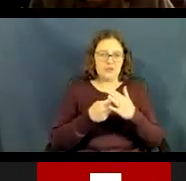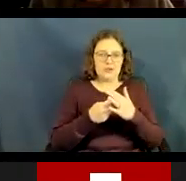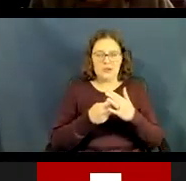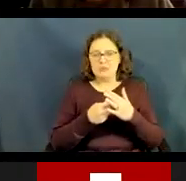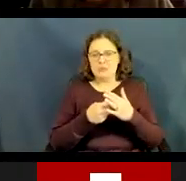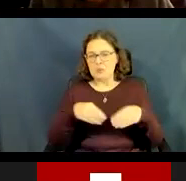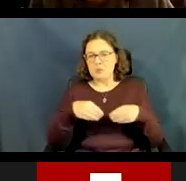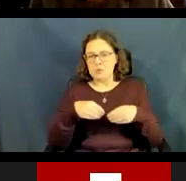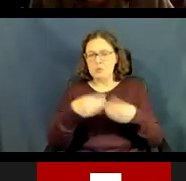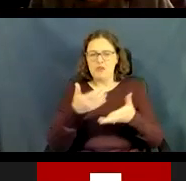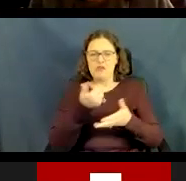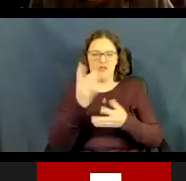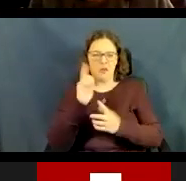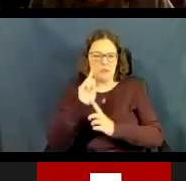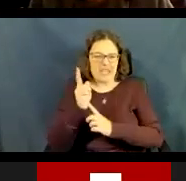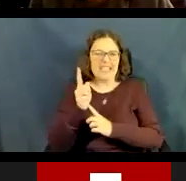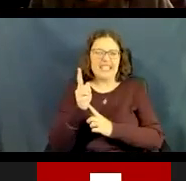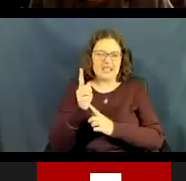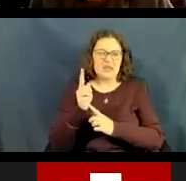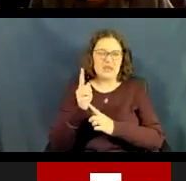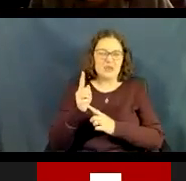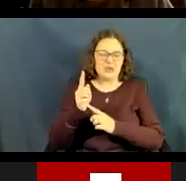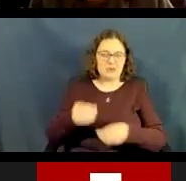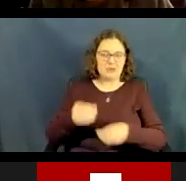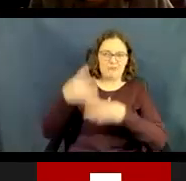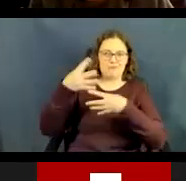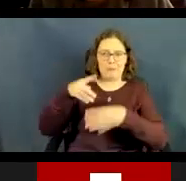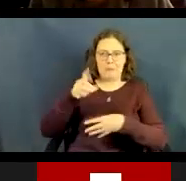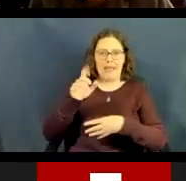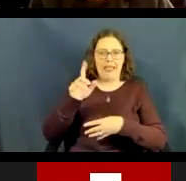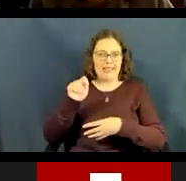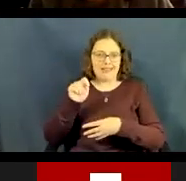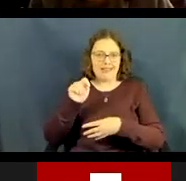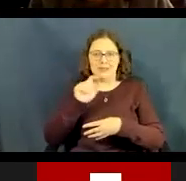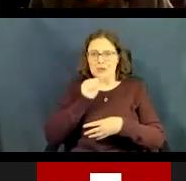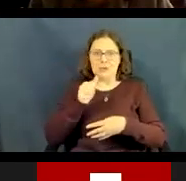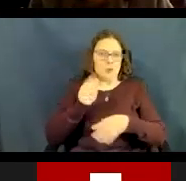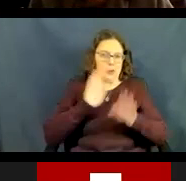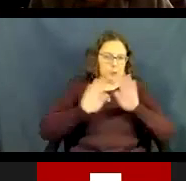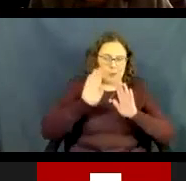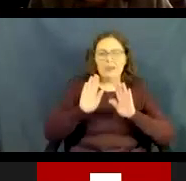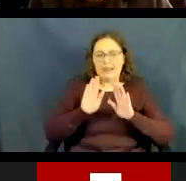don't panic, we are going to recap from yesterday so you will have time to pull that up.